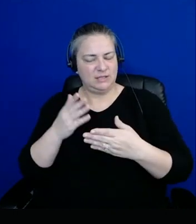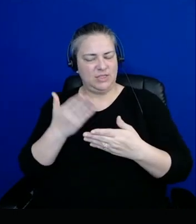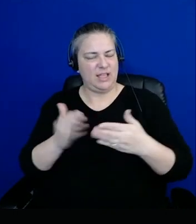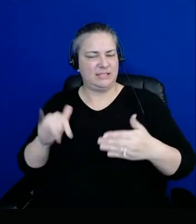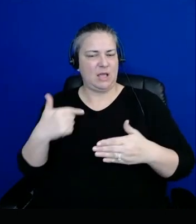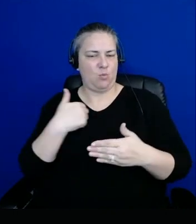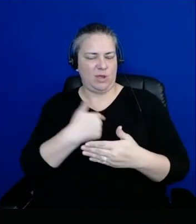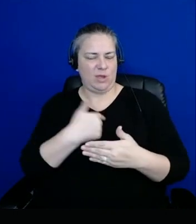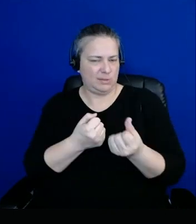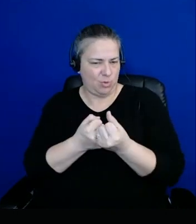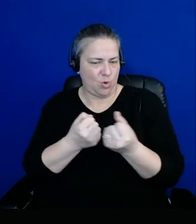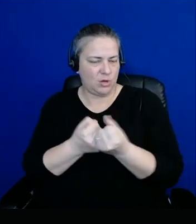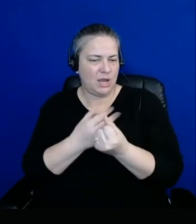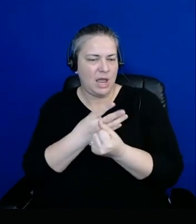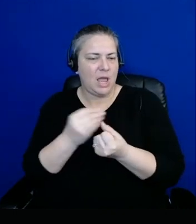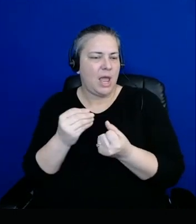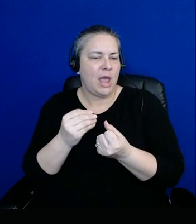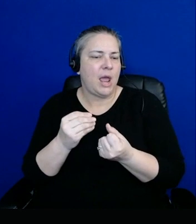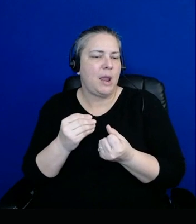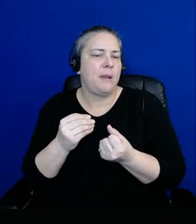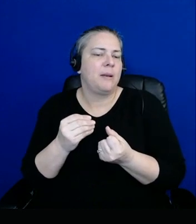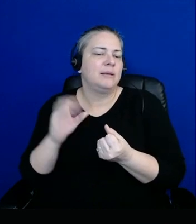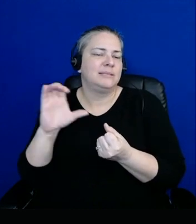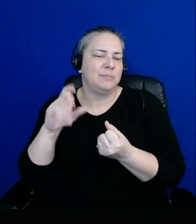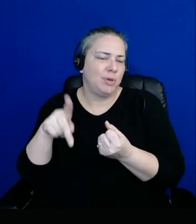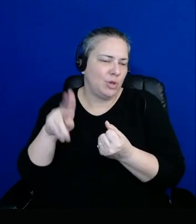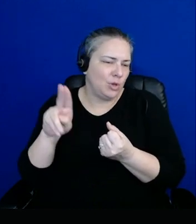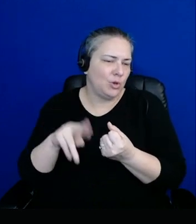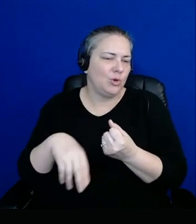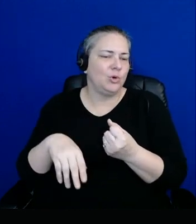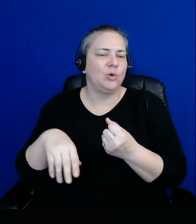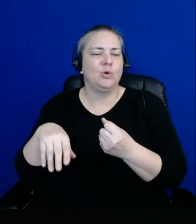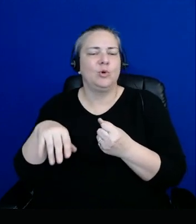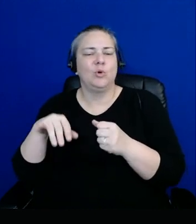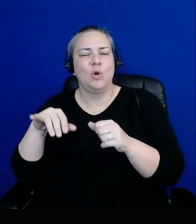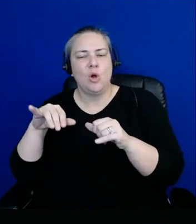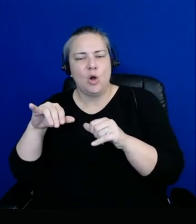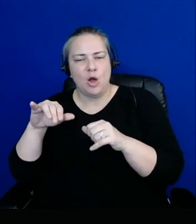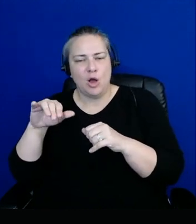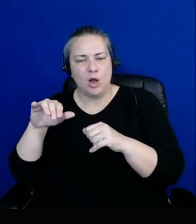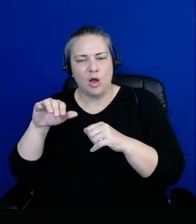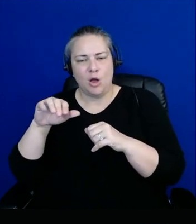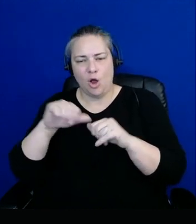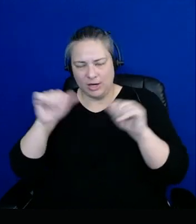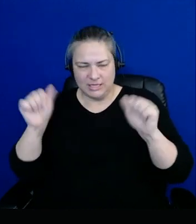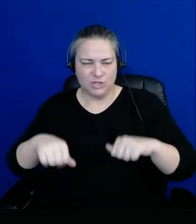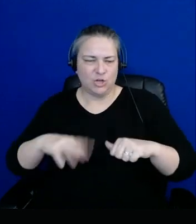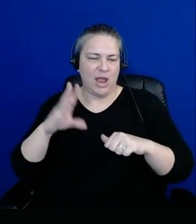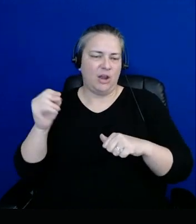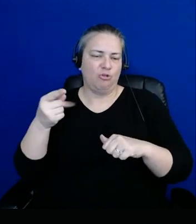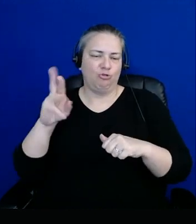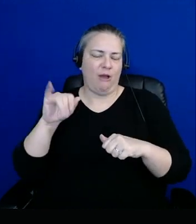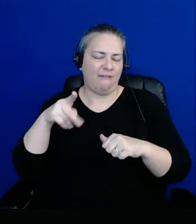and multipliers like CPU architectures, and graphics APIs. And 100%